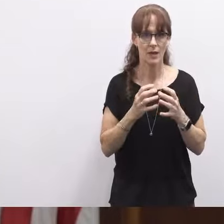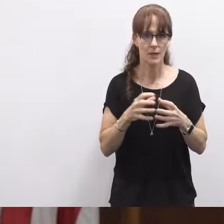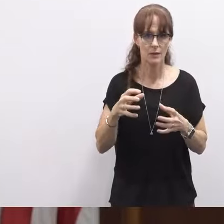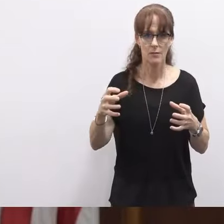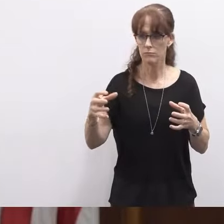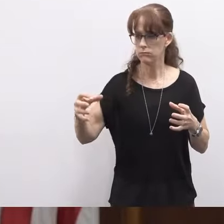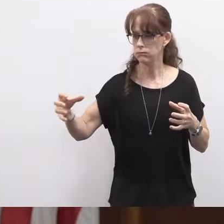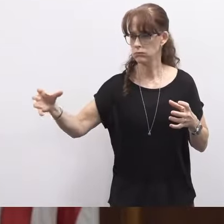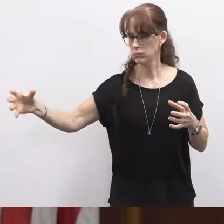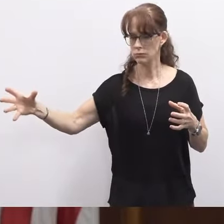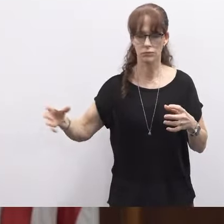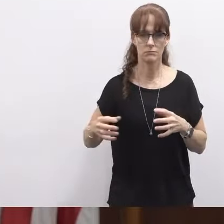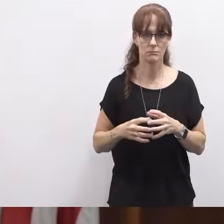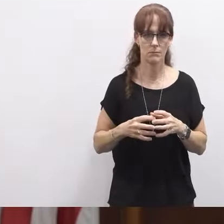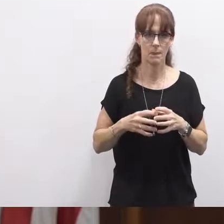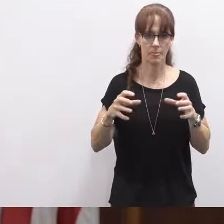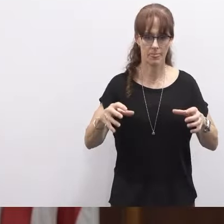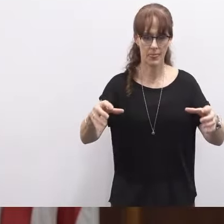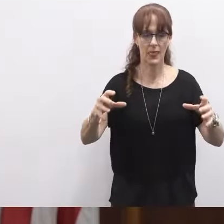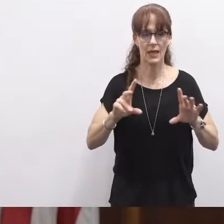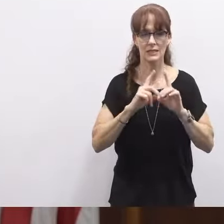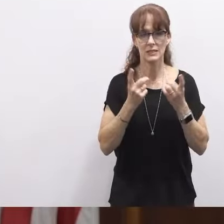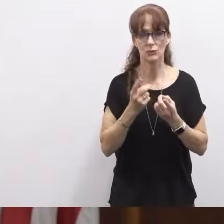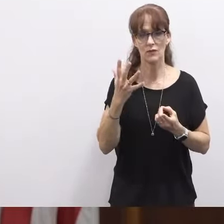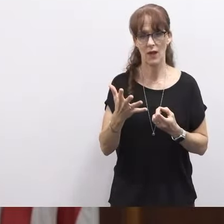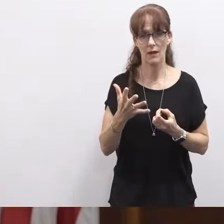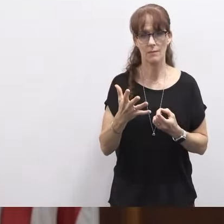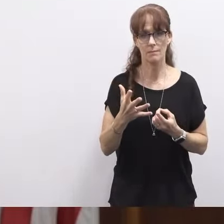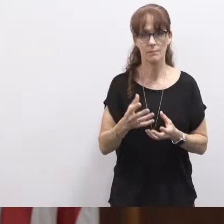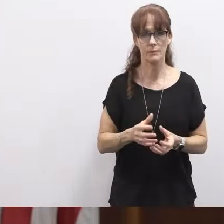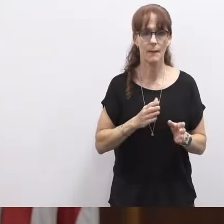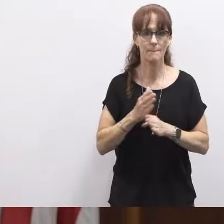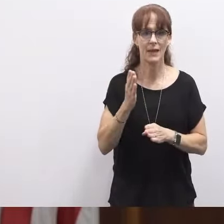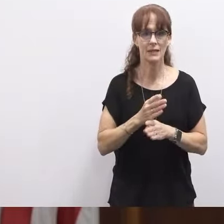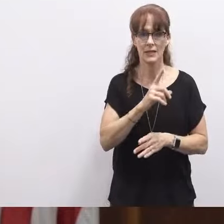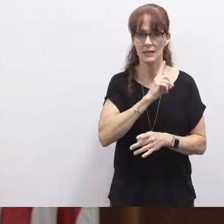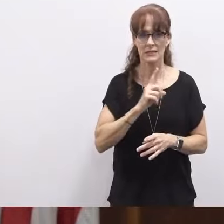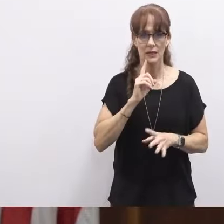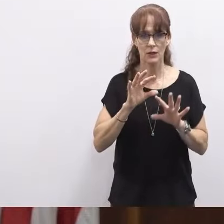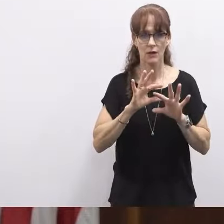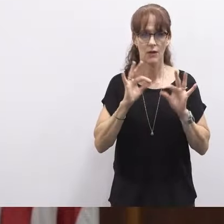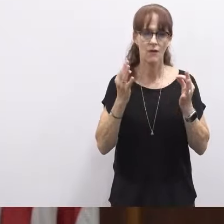and blocks and blocks. And District 5 is filled with mainly single family homes, some multi-family homes,